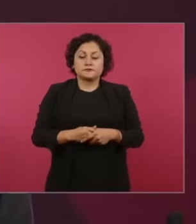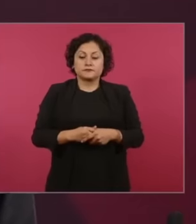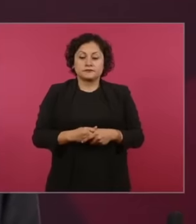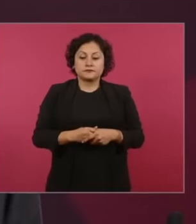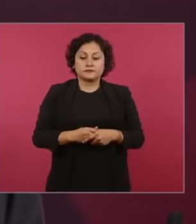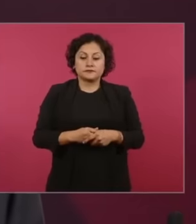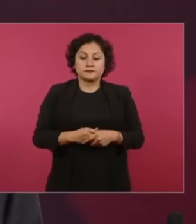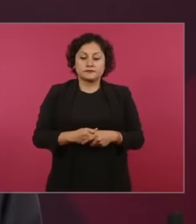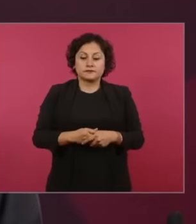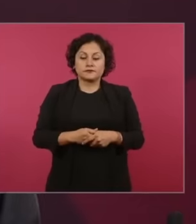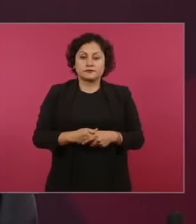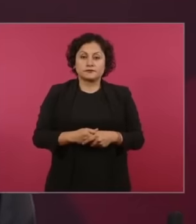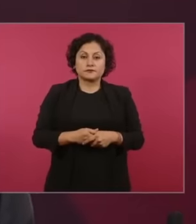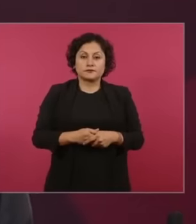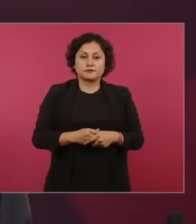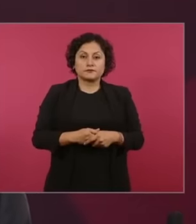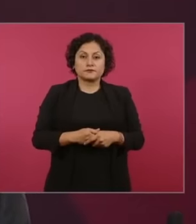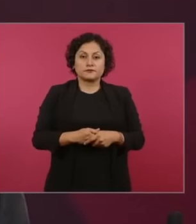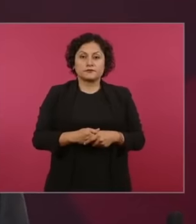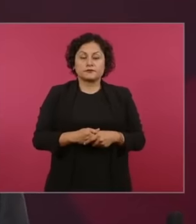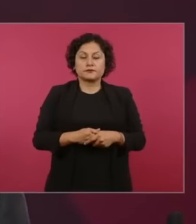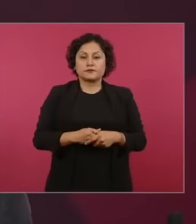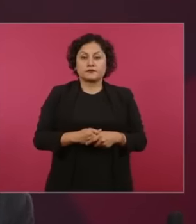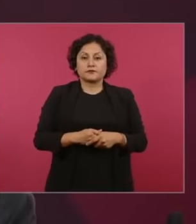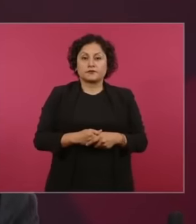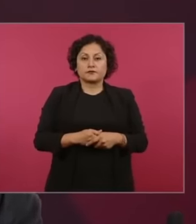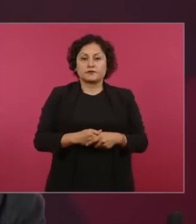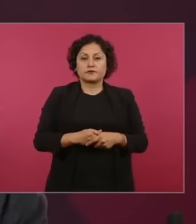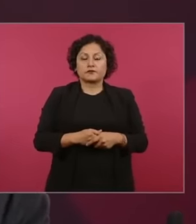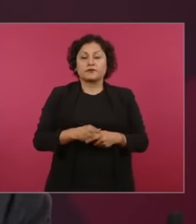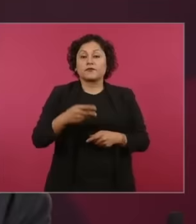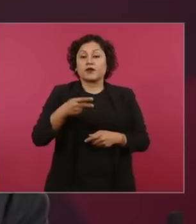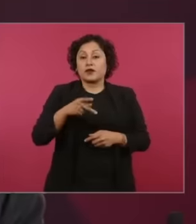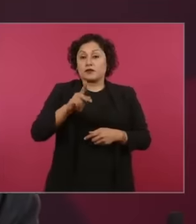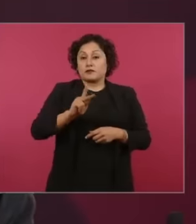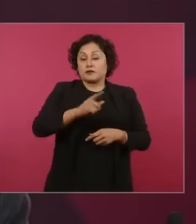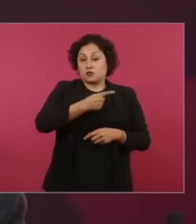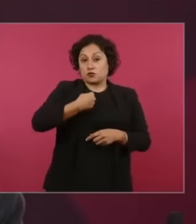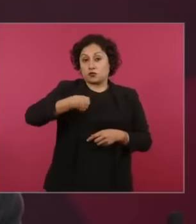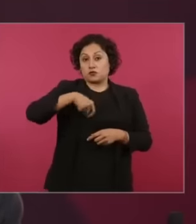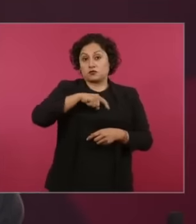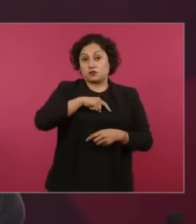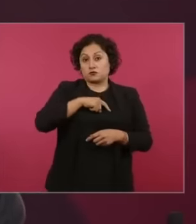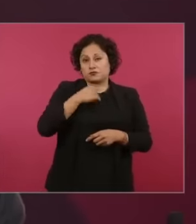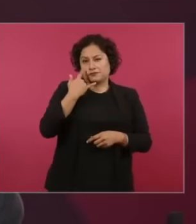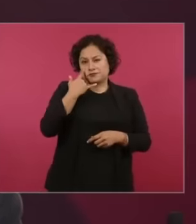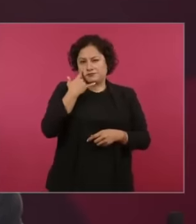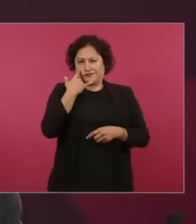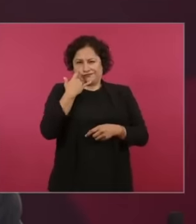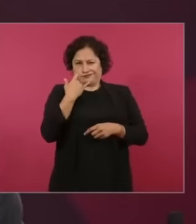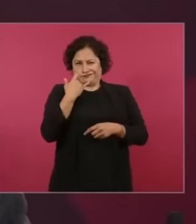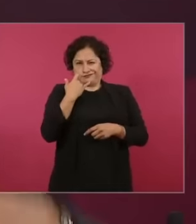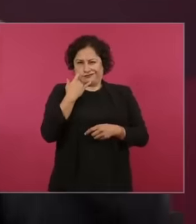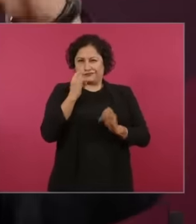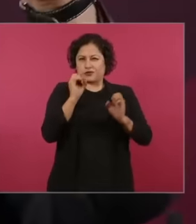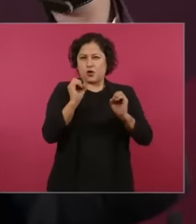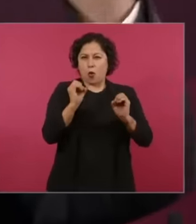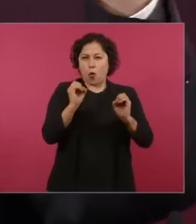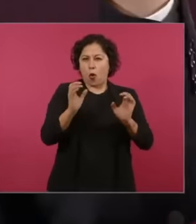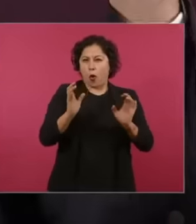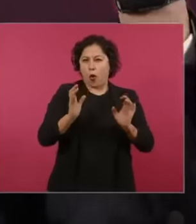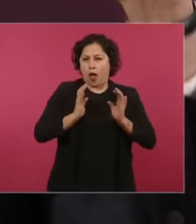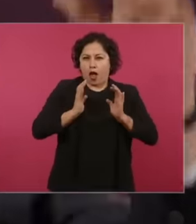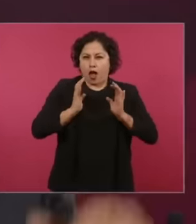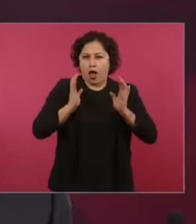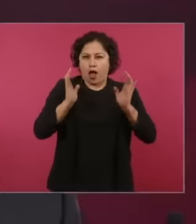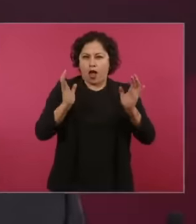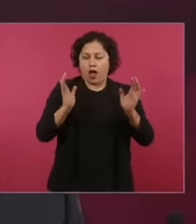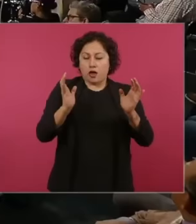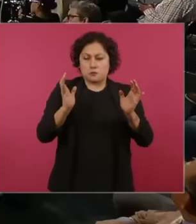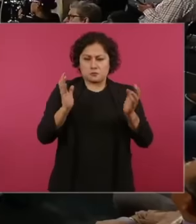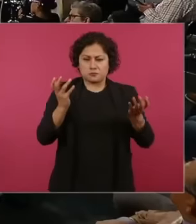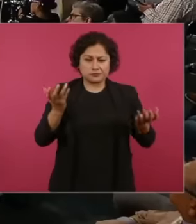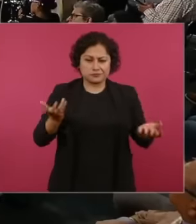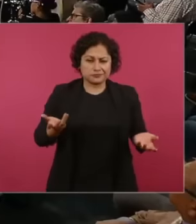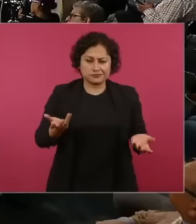, we're surprised. That's how it has been historically and that